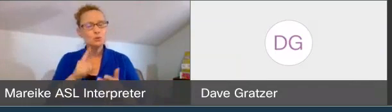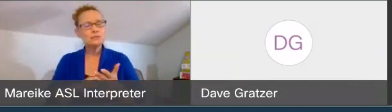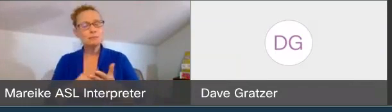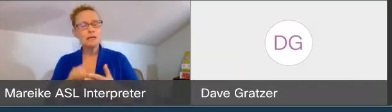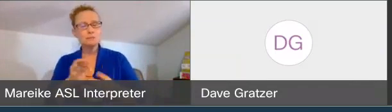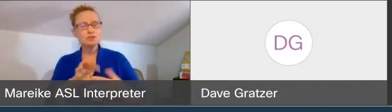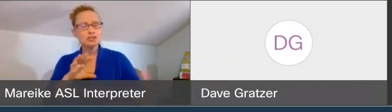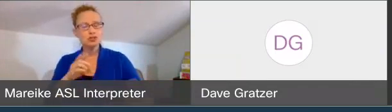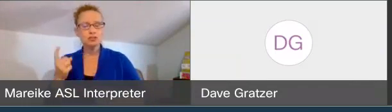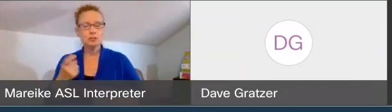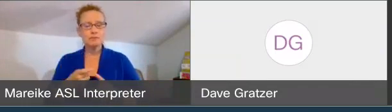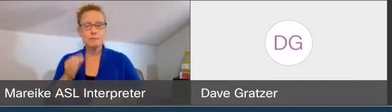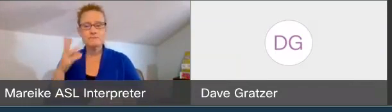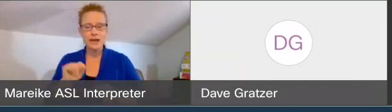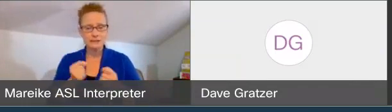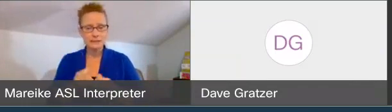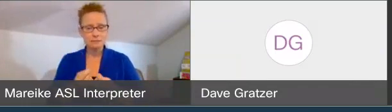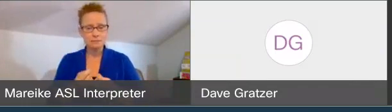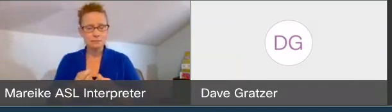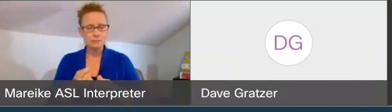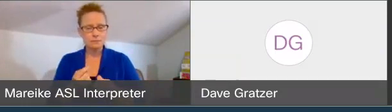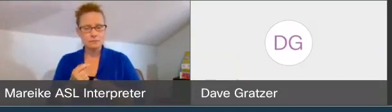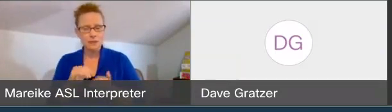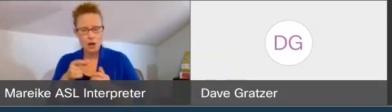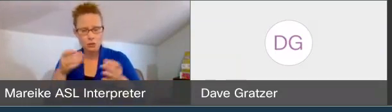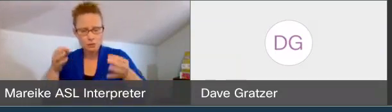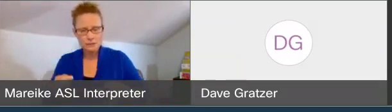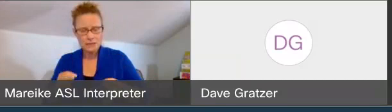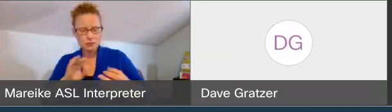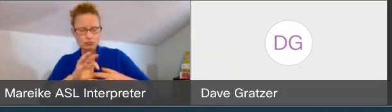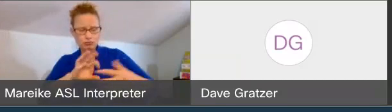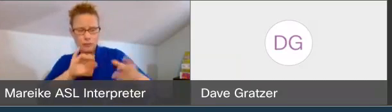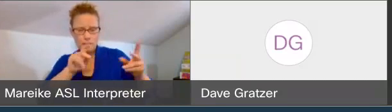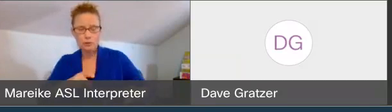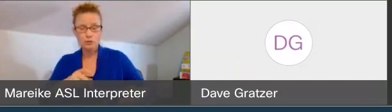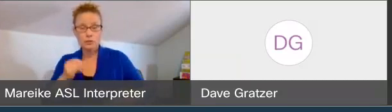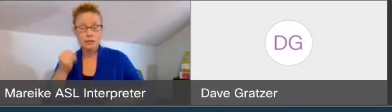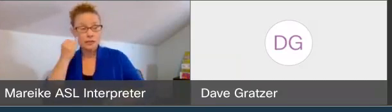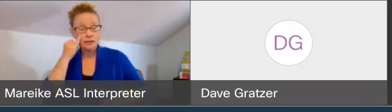team and is there a criteria and upon discharge, is it a step down to an ACT